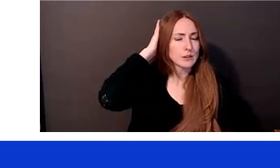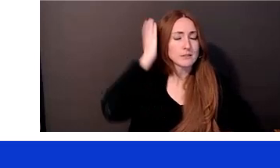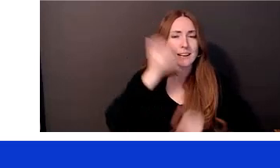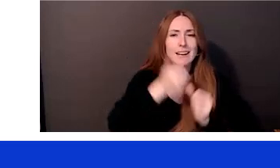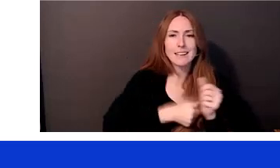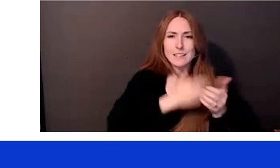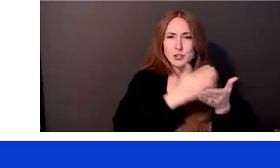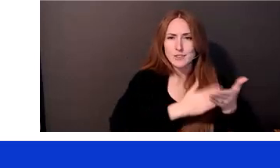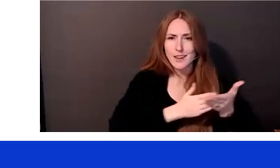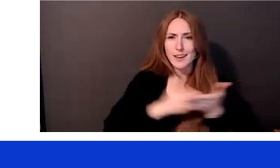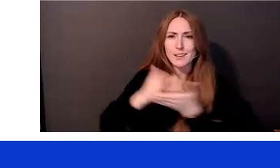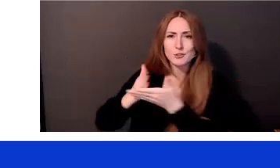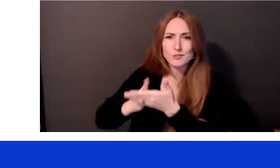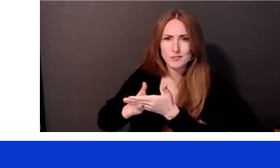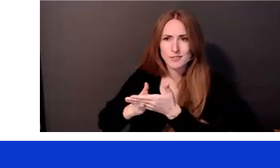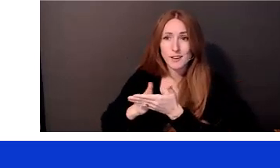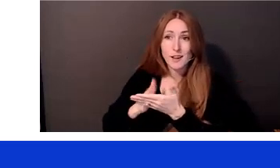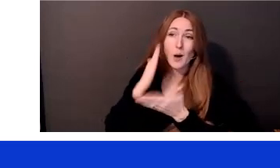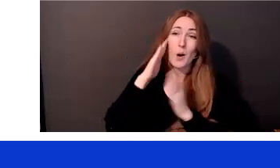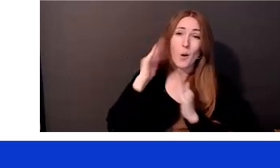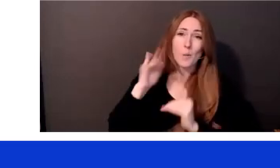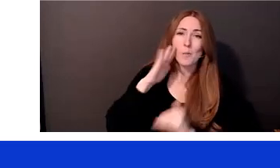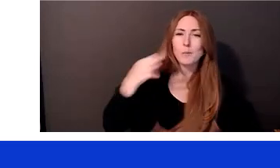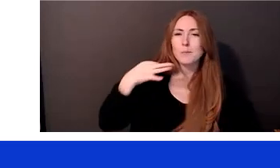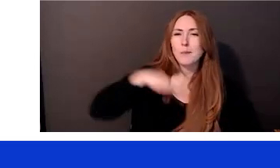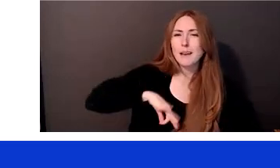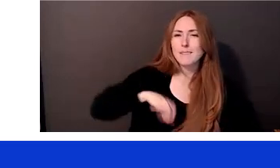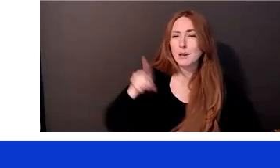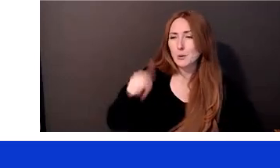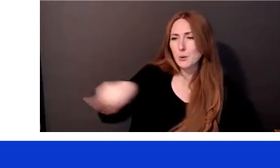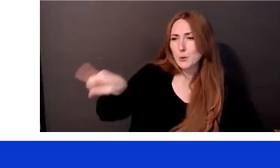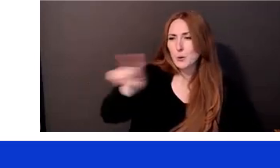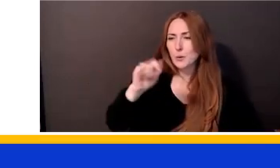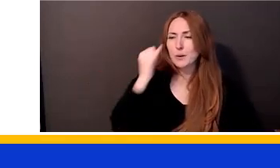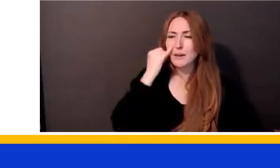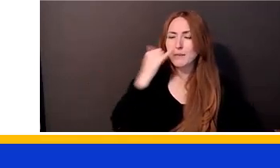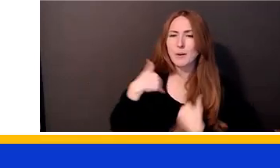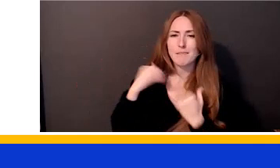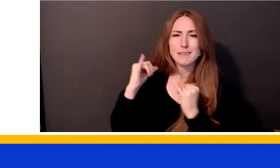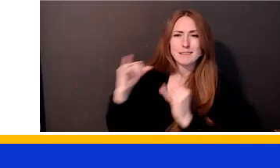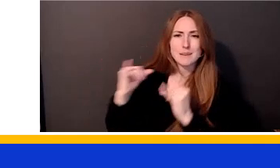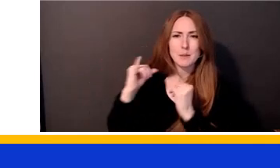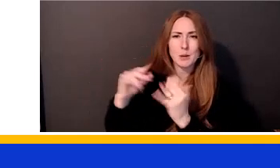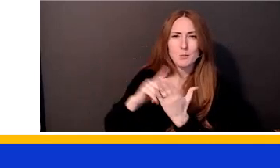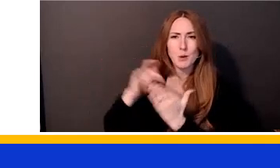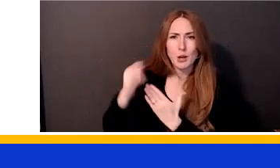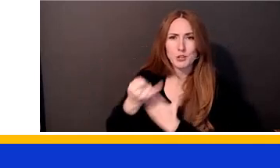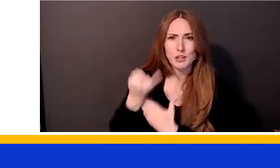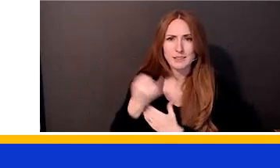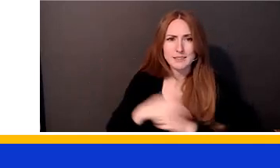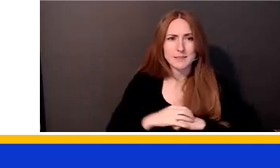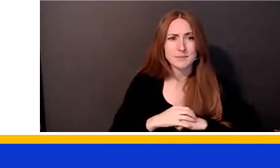implementing similar projects. So first, I'll describe phase one,